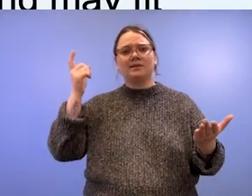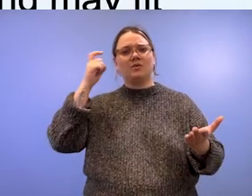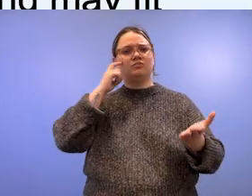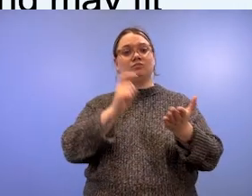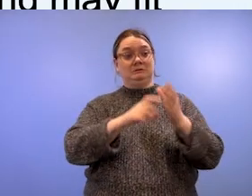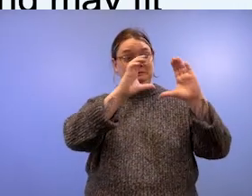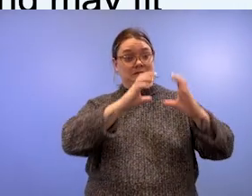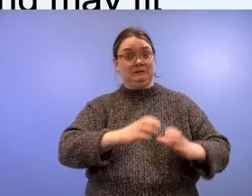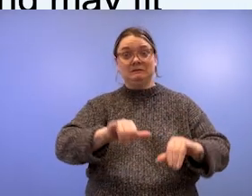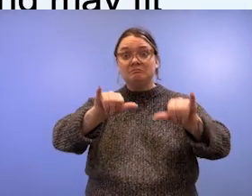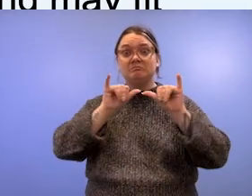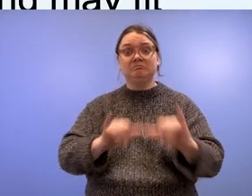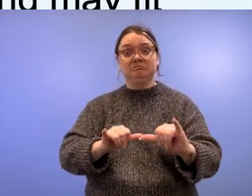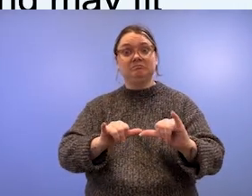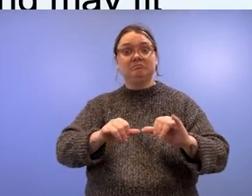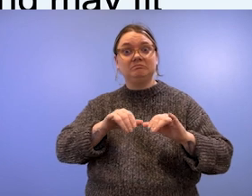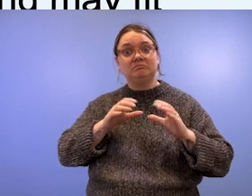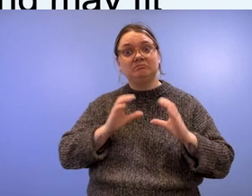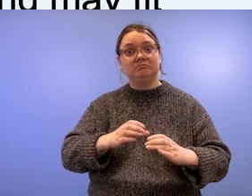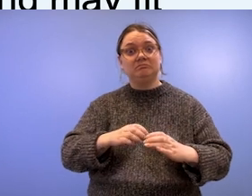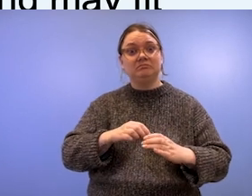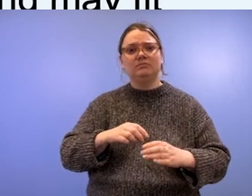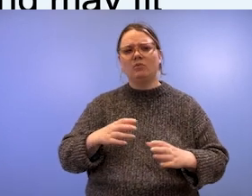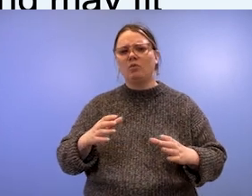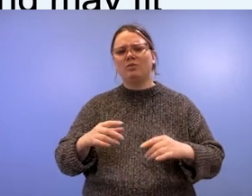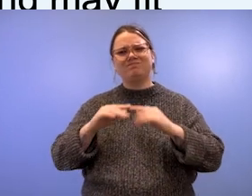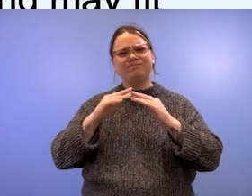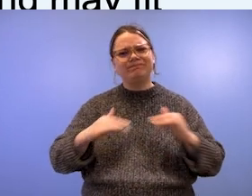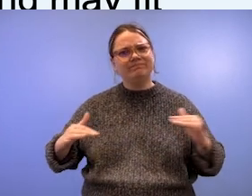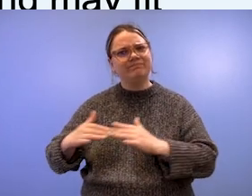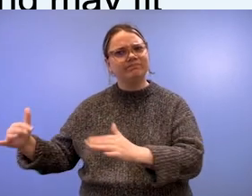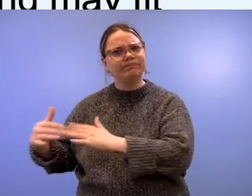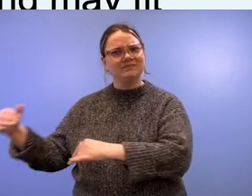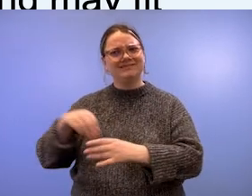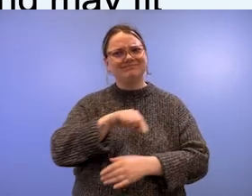each category is not rigid and can look different for each individual. And so some disabilities may